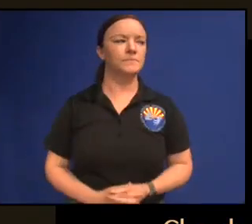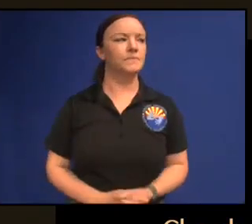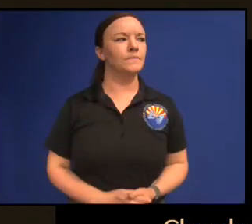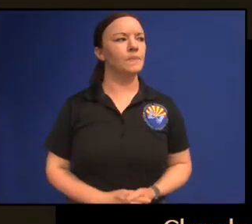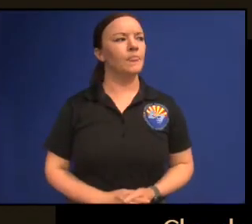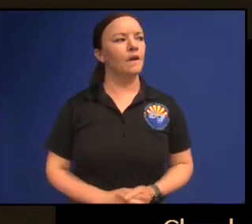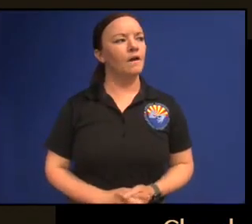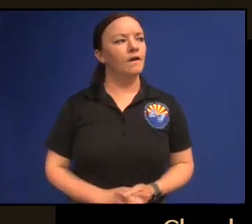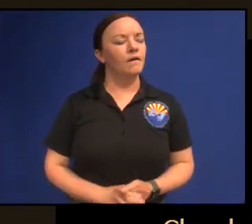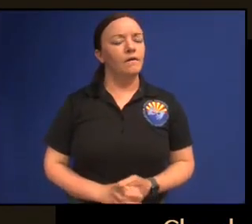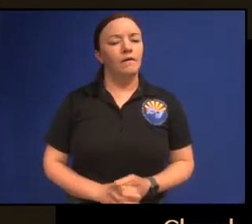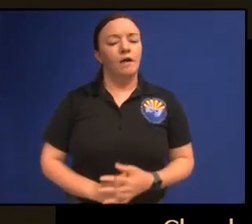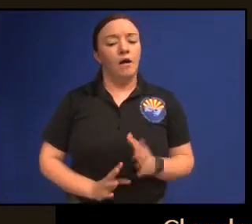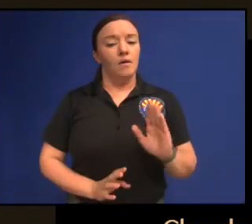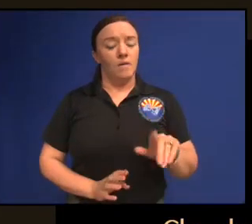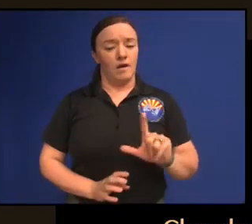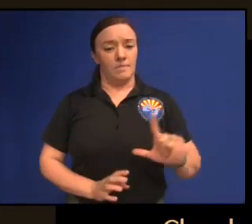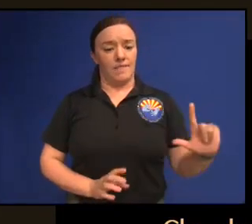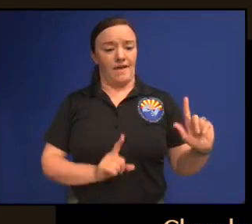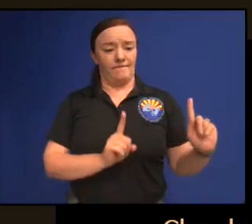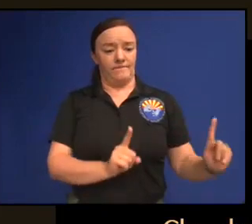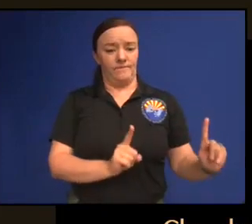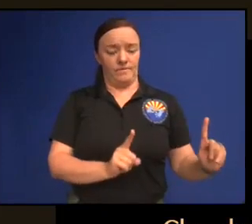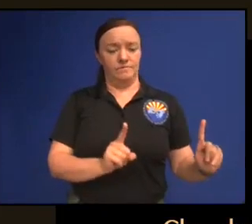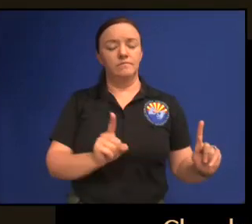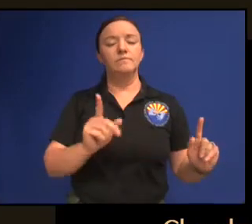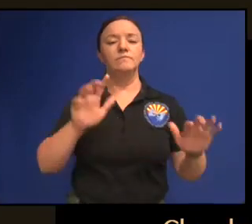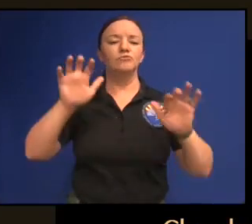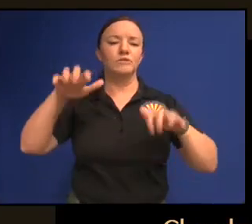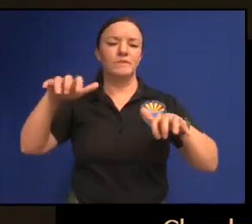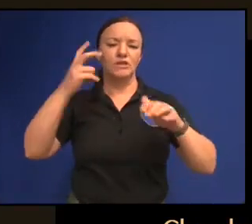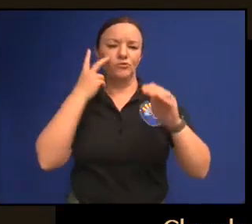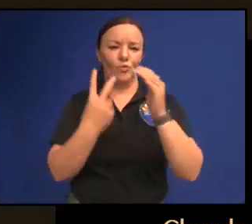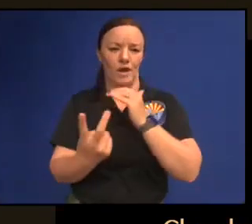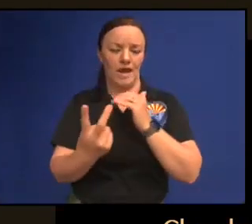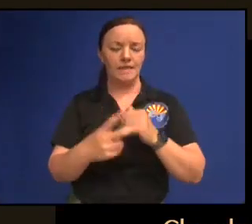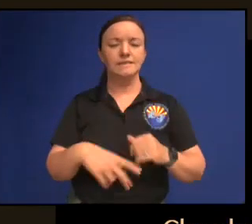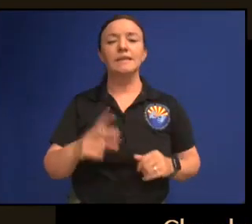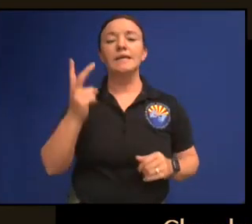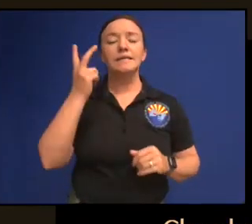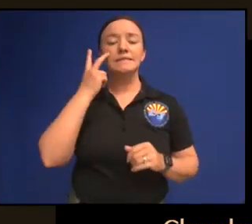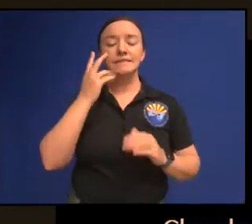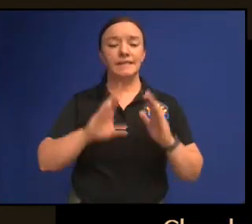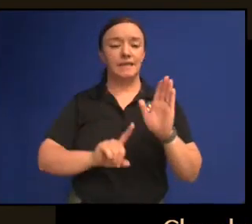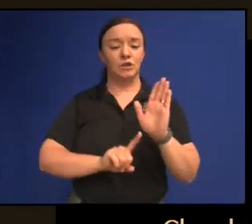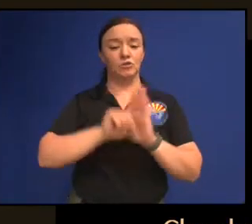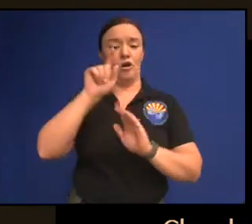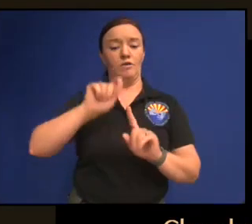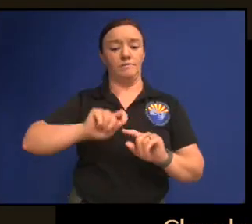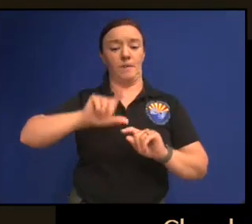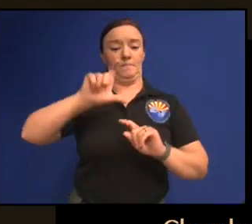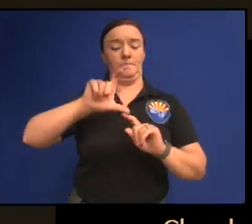FORECAST. YOU SEE THE HIGHEST BARS ON THE LEFT FOR TODAY. LITTLE LESSER CHANCES FOR TOMORROW. ALMOST NO CHANCE,